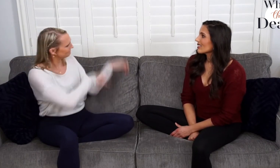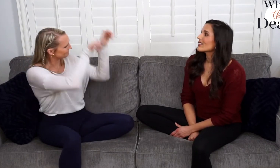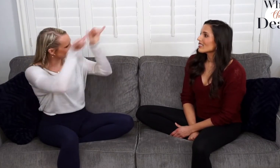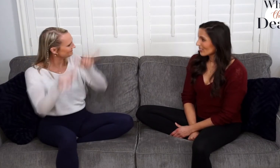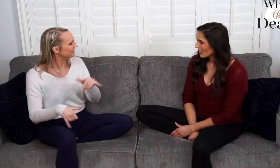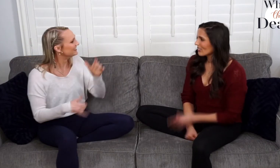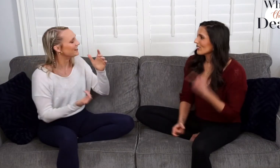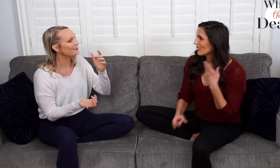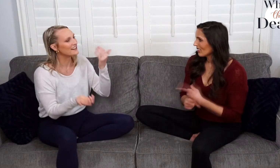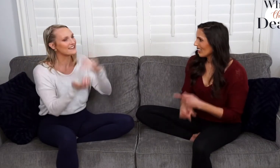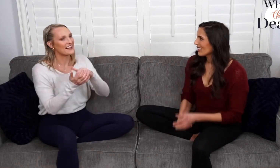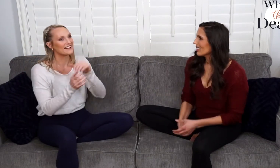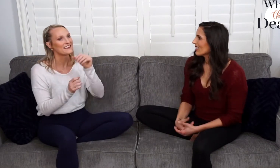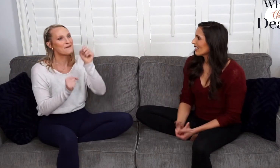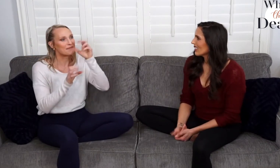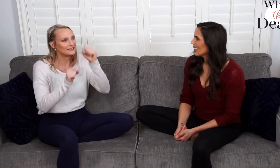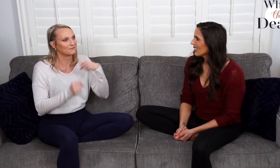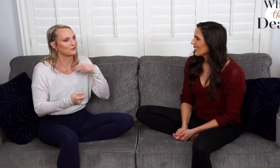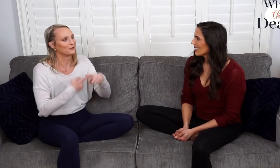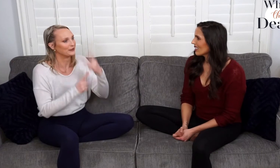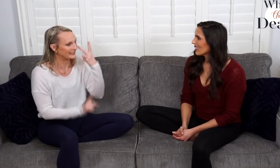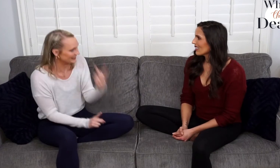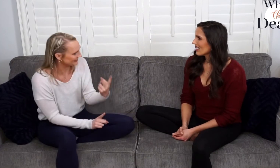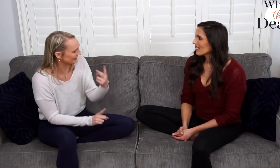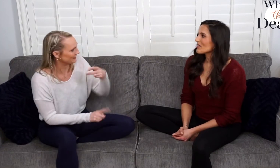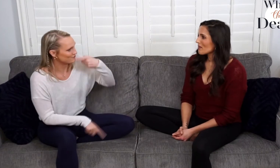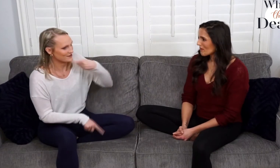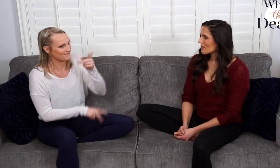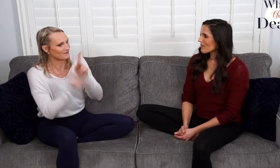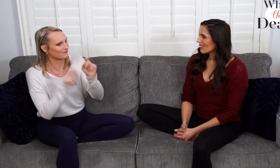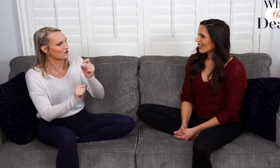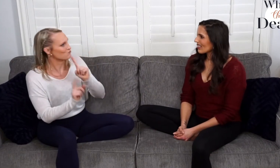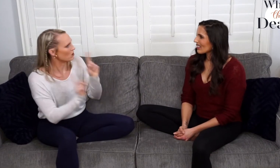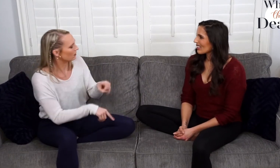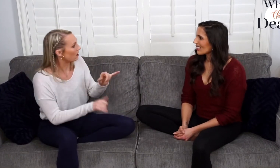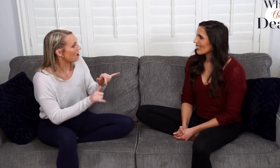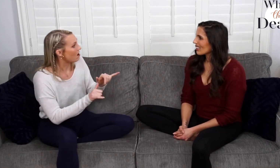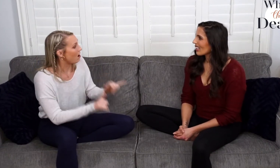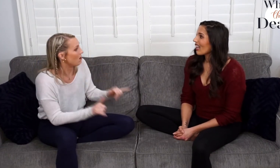same? So again, it just amazes me to see hearing people's reaction. Sometimes they're like,